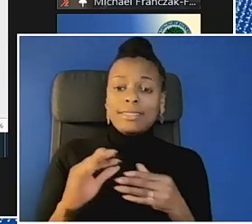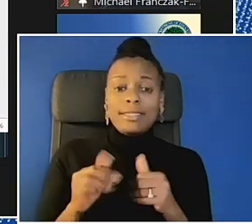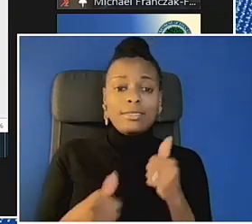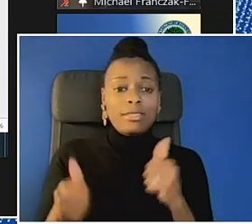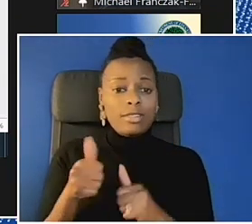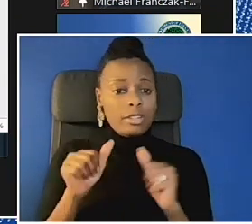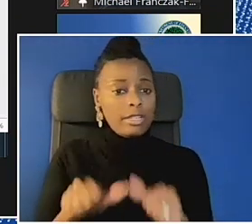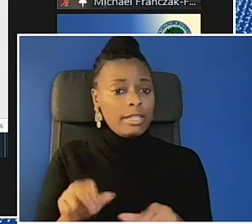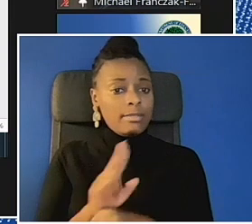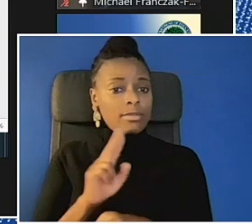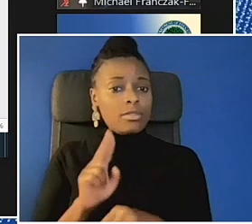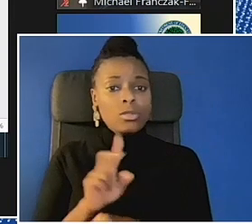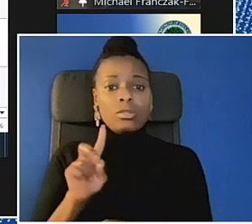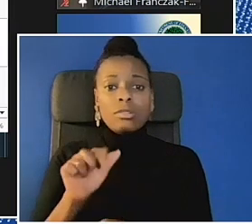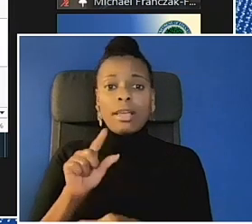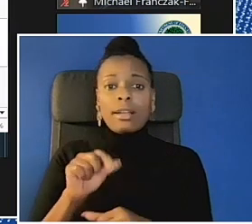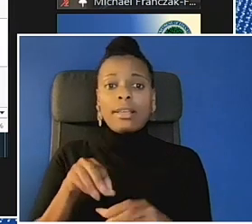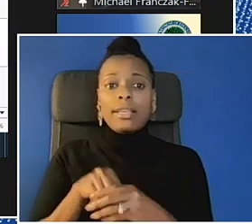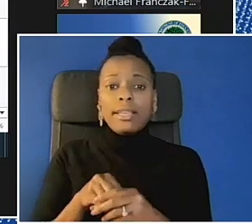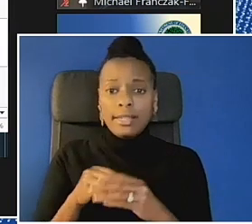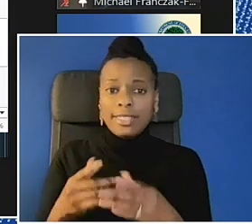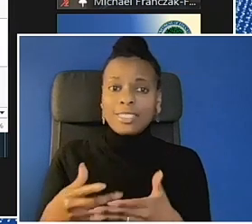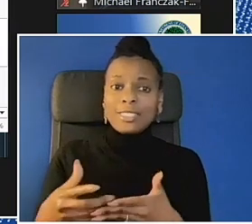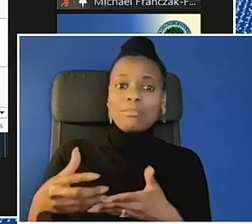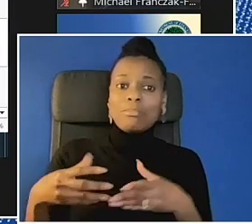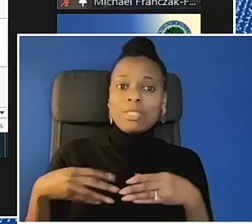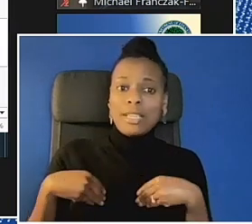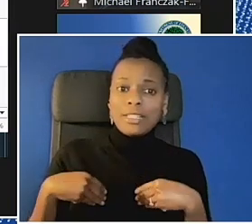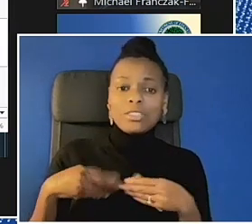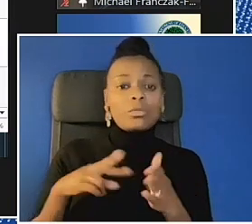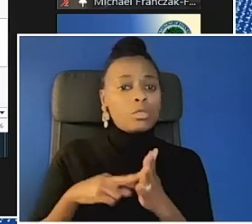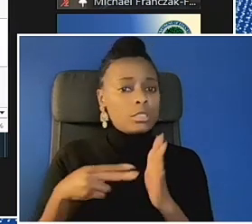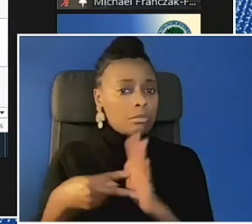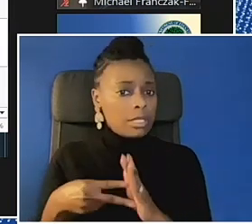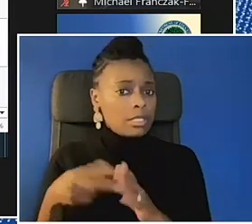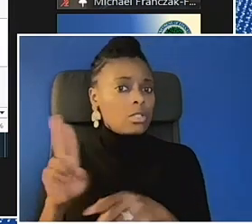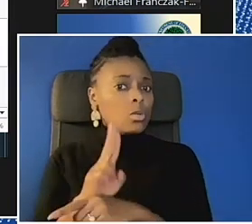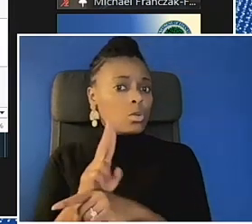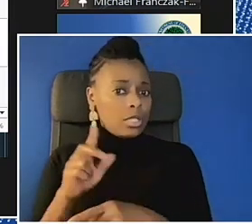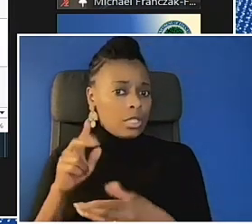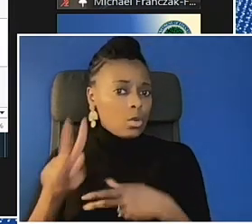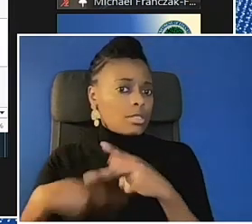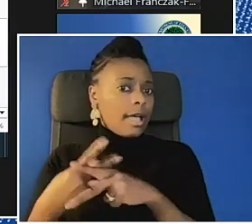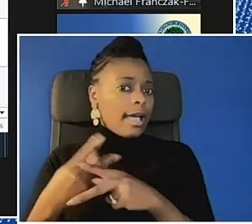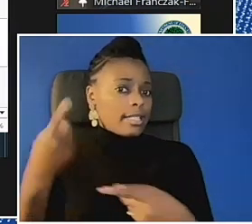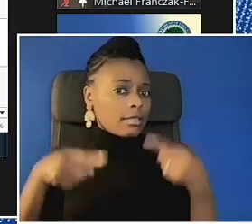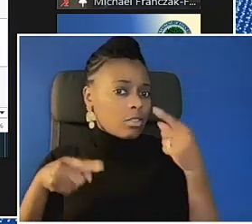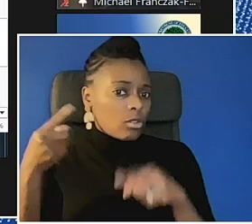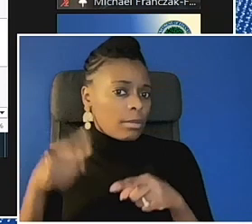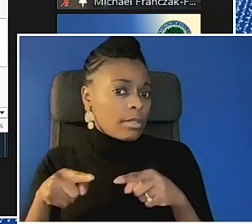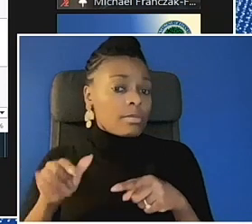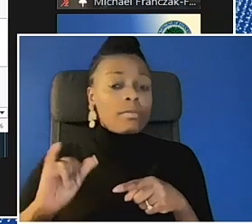which could include data obtained through such agreements, and as such, future agreements could be accomplished without